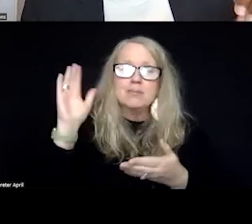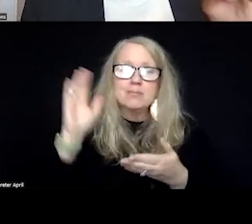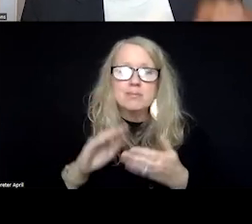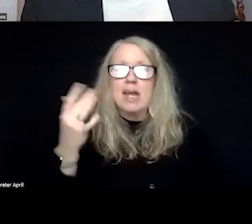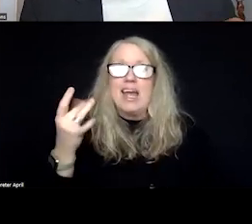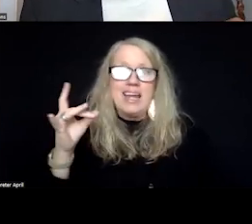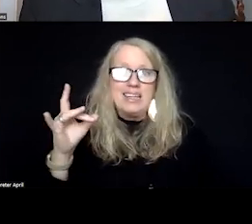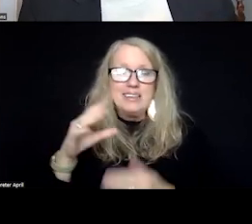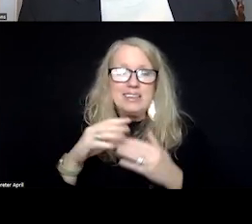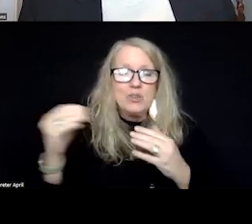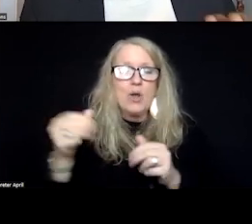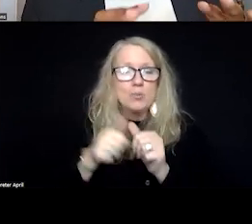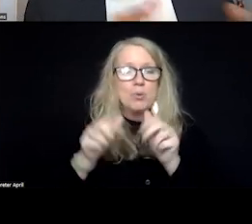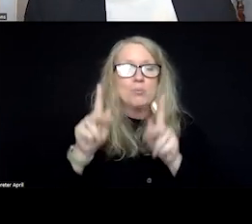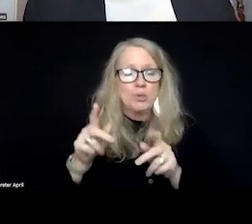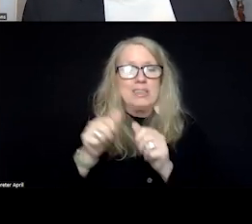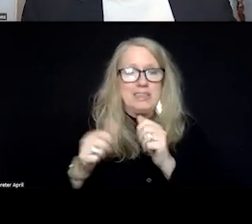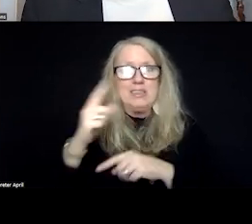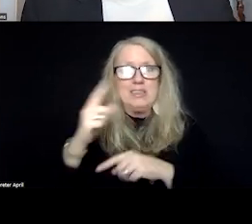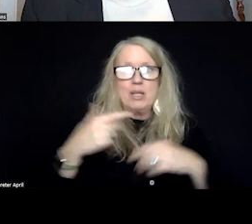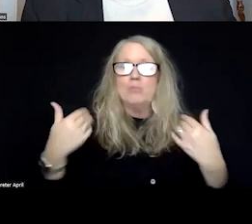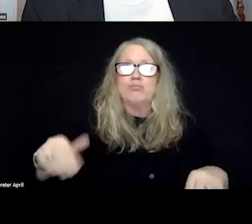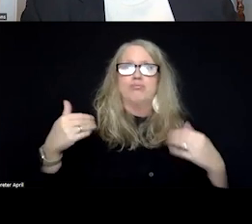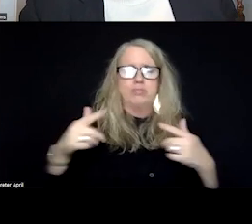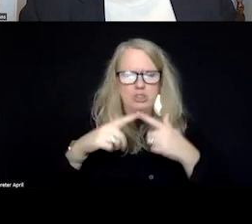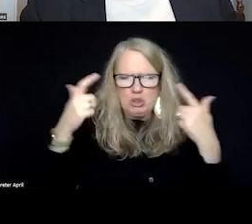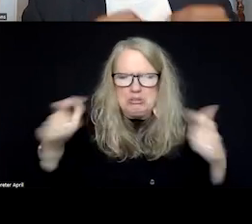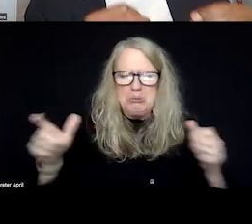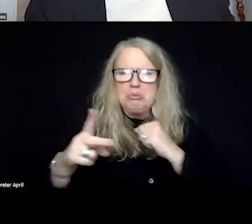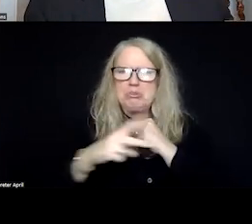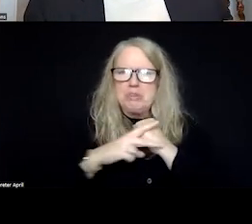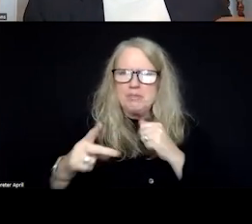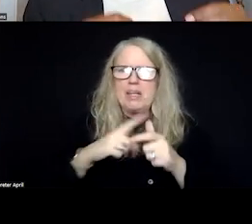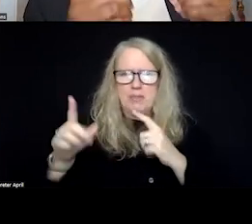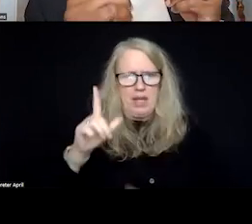PER PERSON PER TA. THAT IS A HUGE THING THAT WE CAN REINVEST.